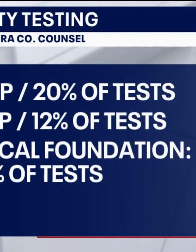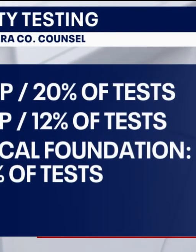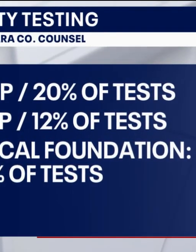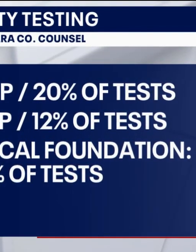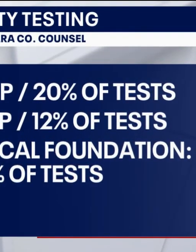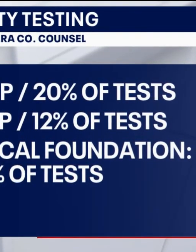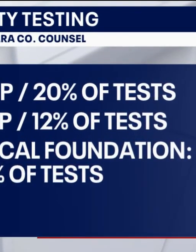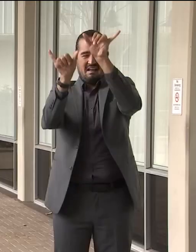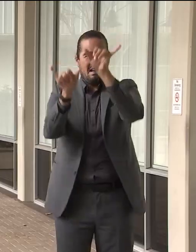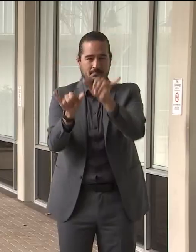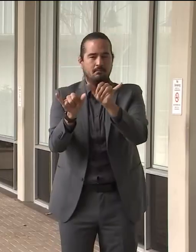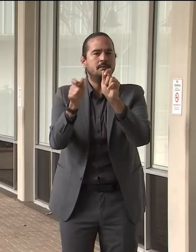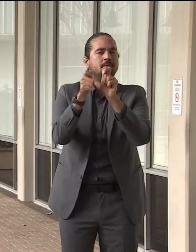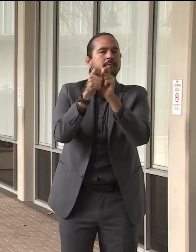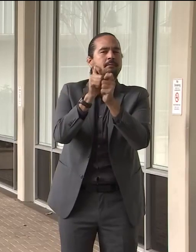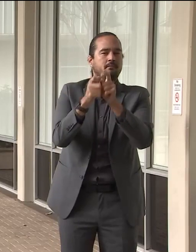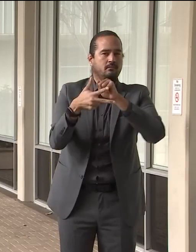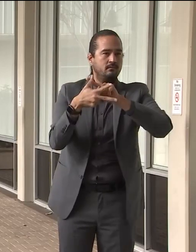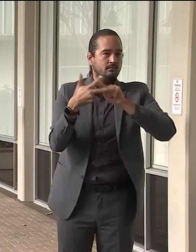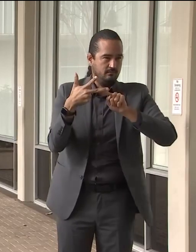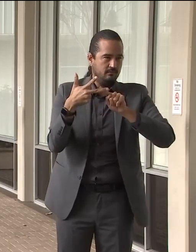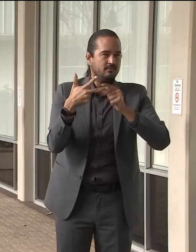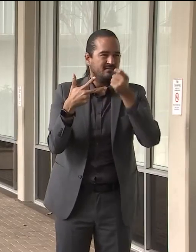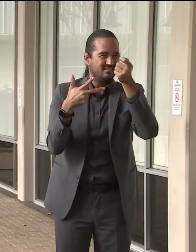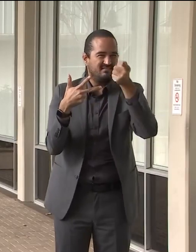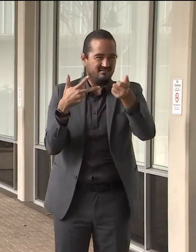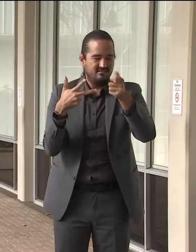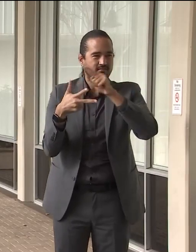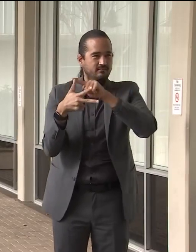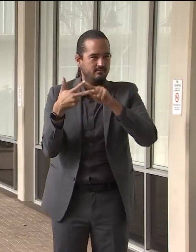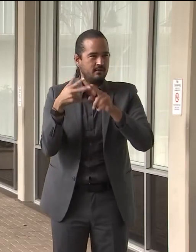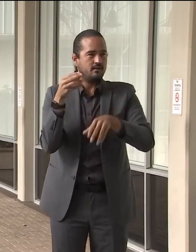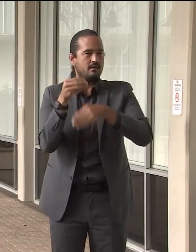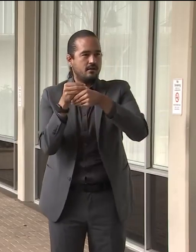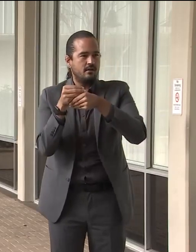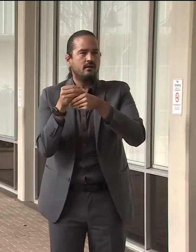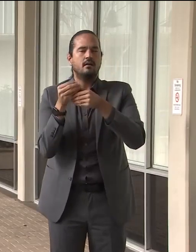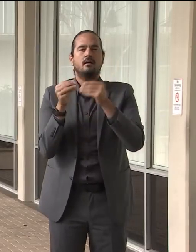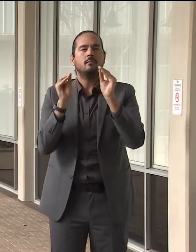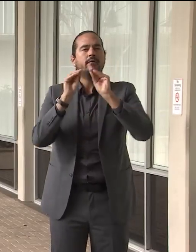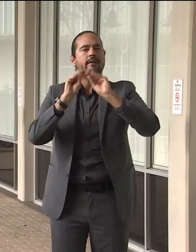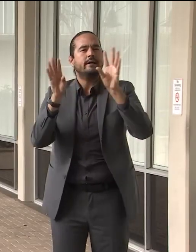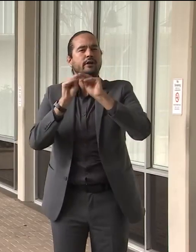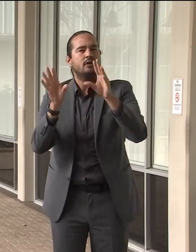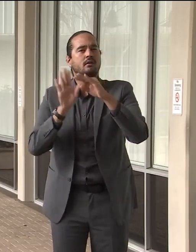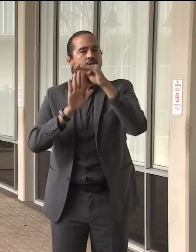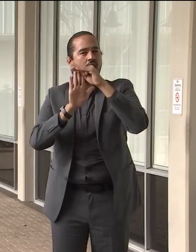Alto Medical Foundation serves 16.5% of county residents, but only does a little over 2% of